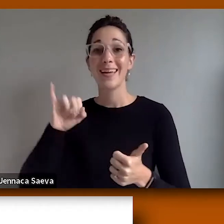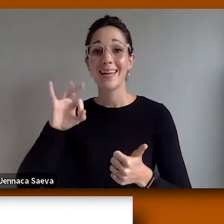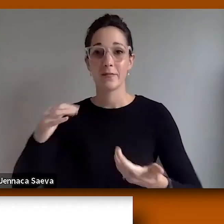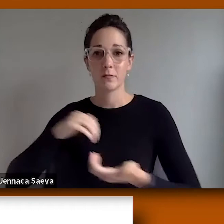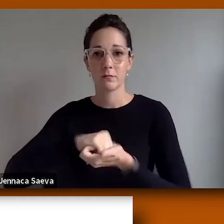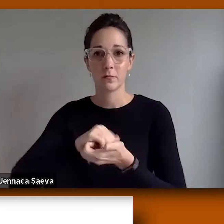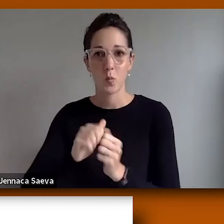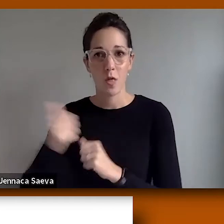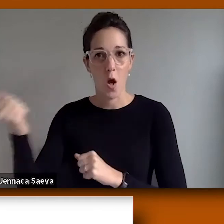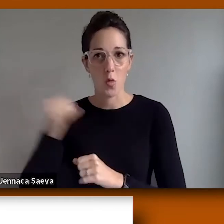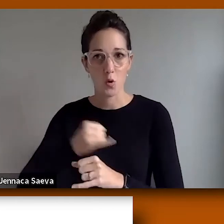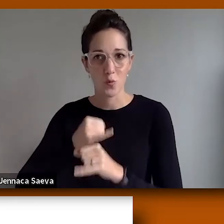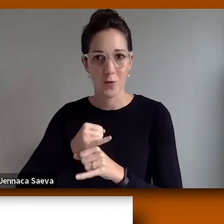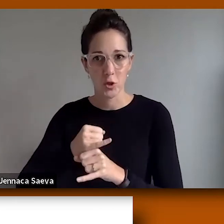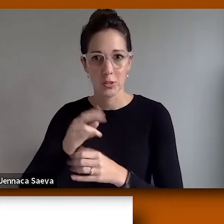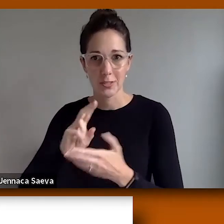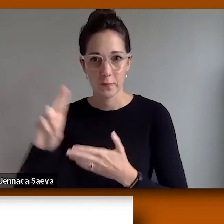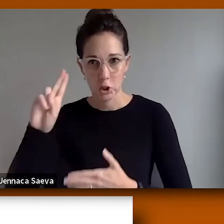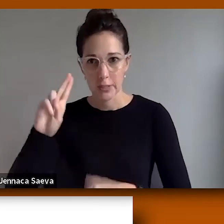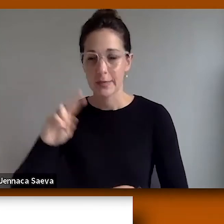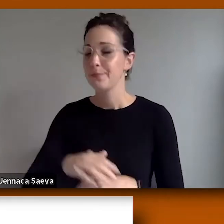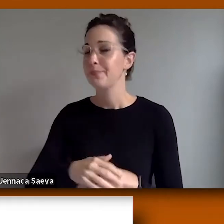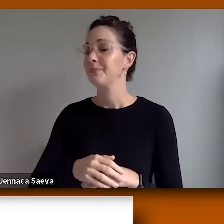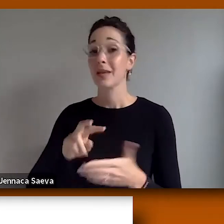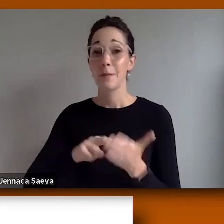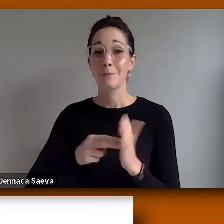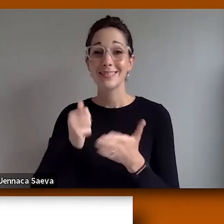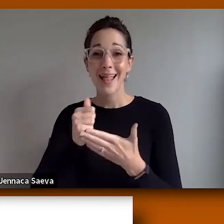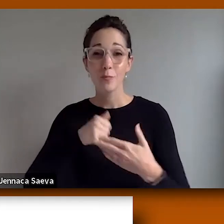and it kind of helps us plan for the grant ahead.